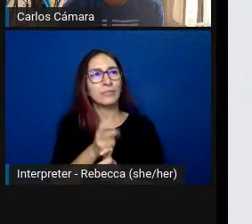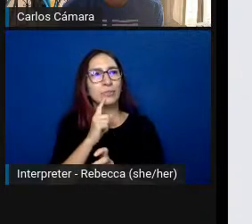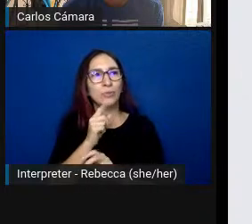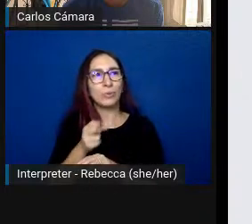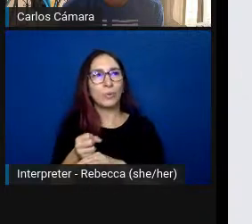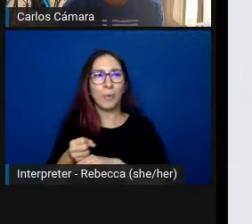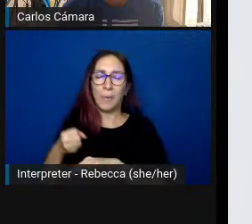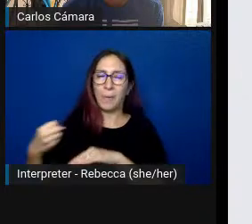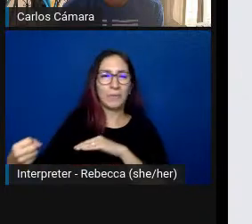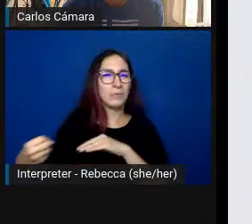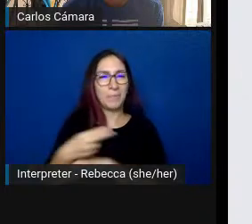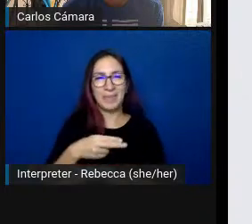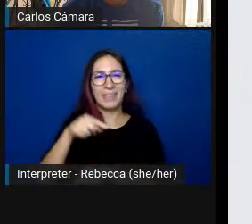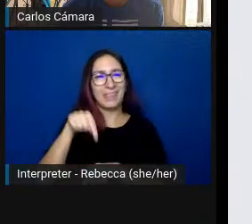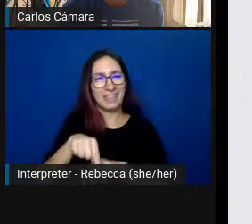and even so it is hard.